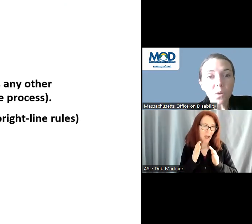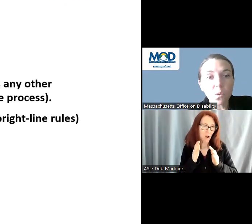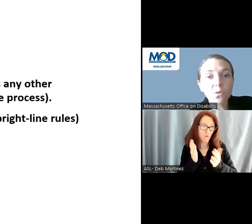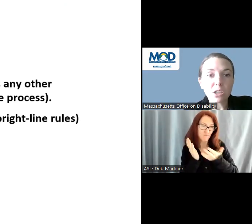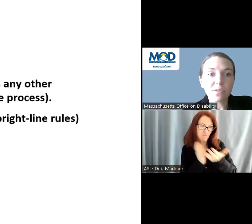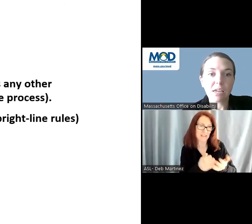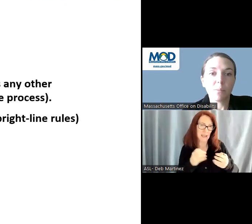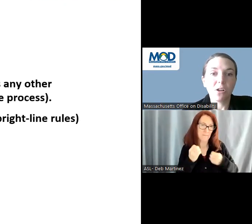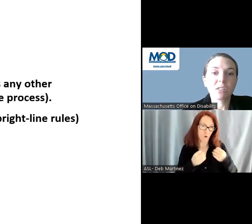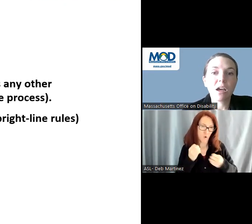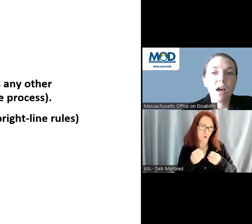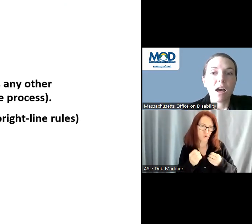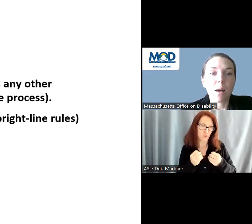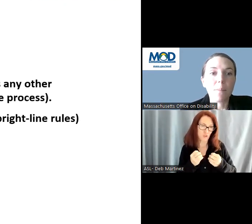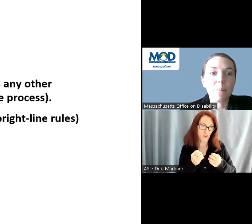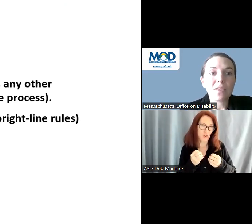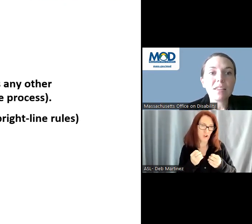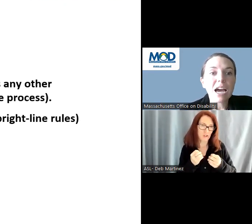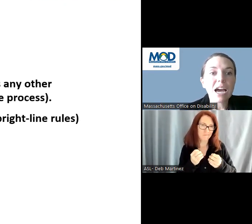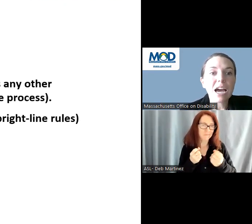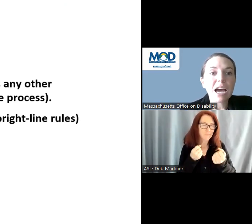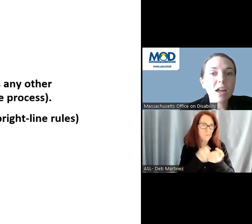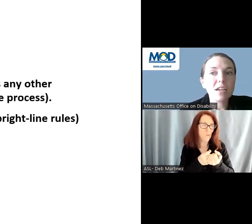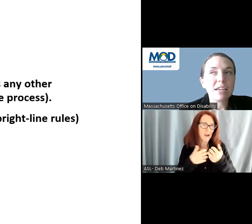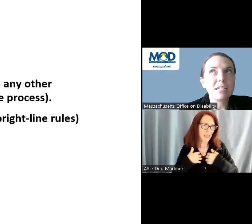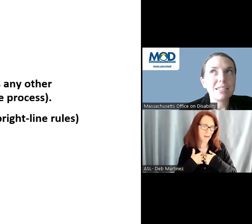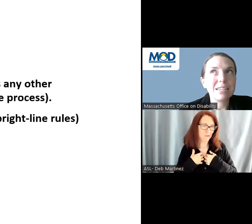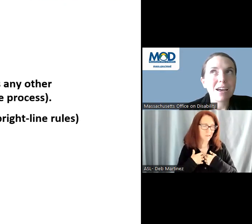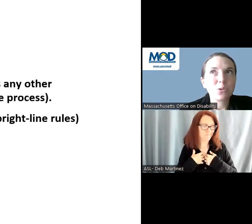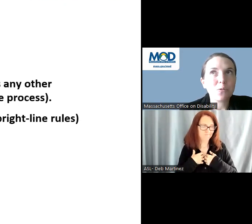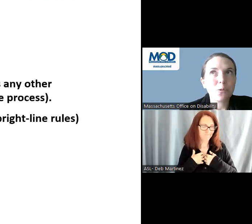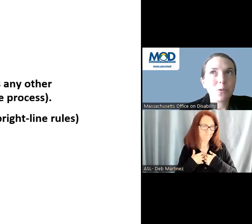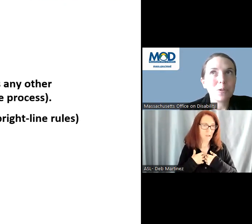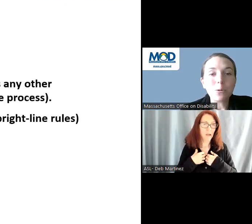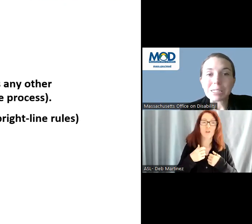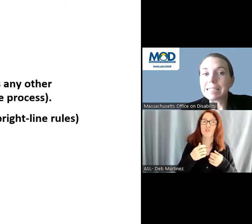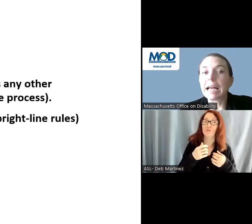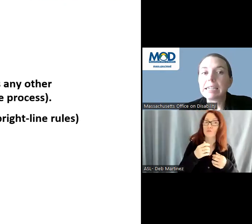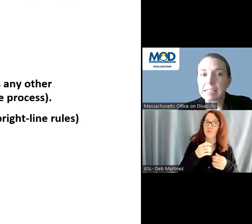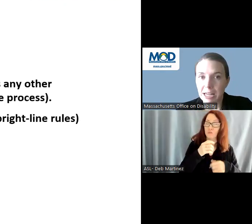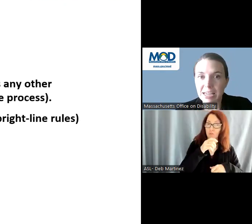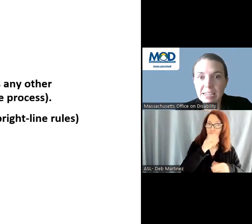only service animals. But the title one is a sort of ghostly silent on this